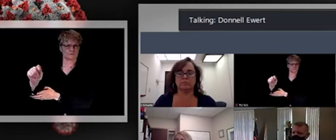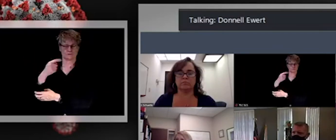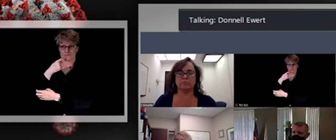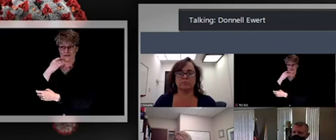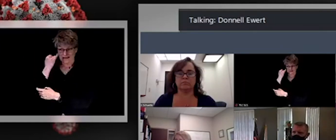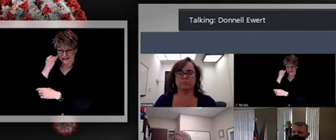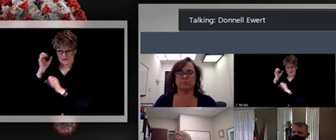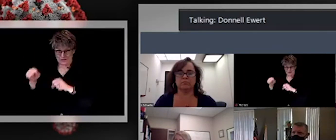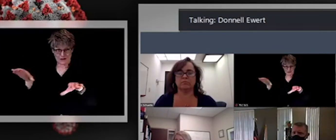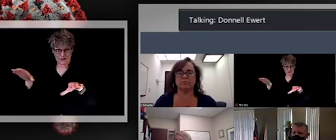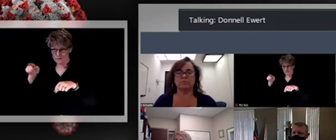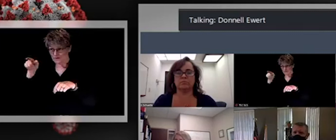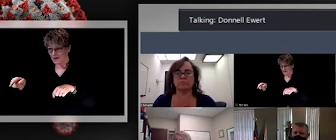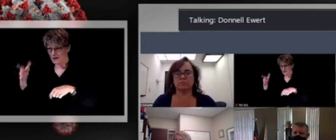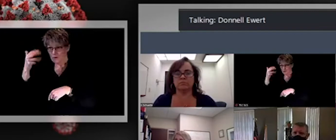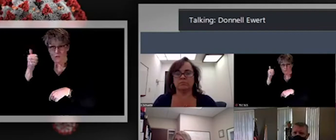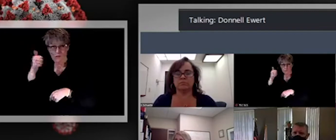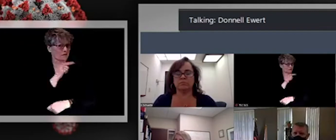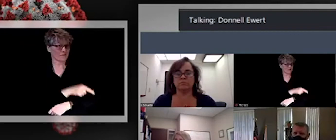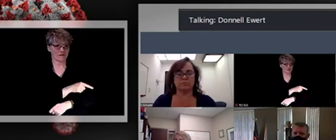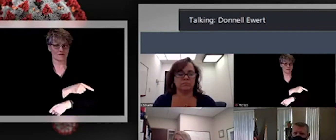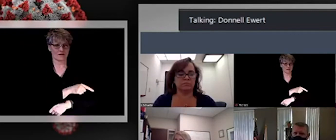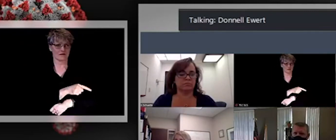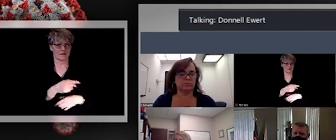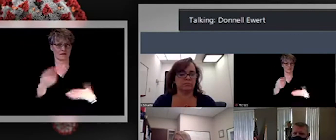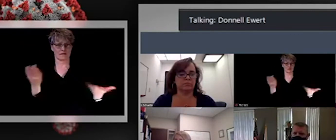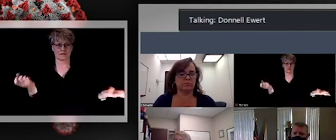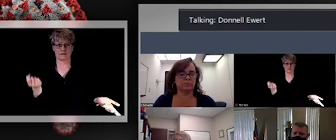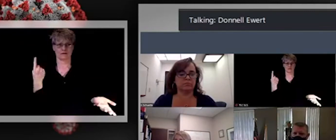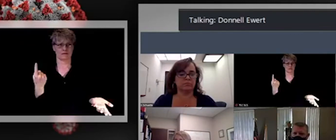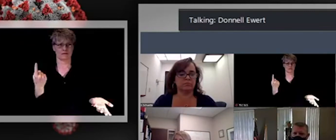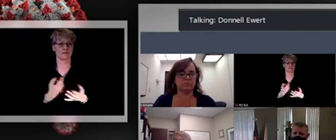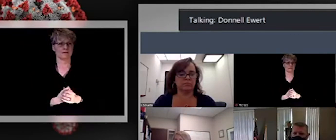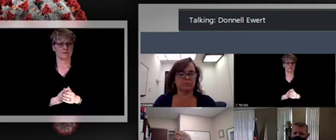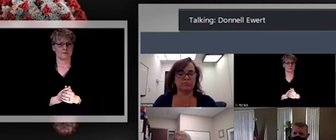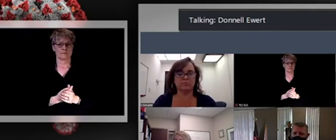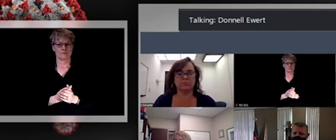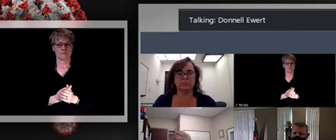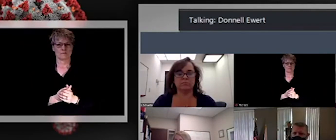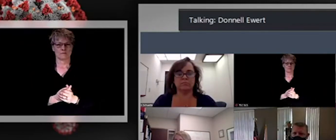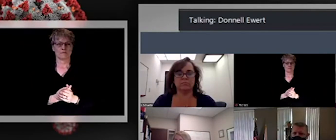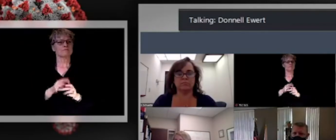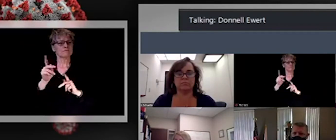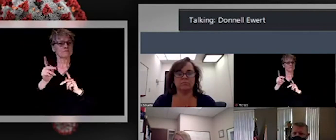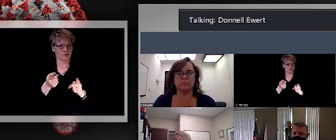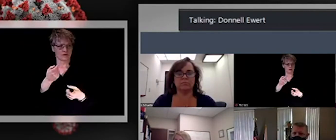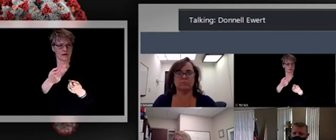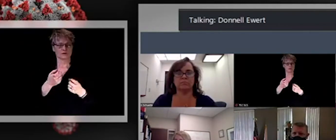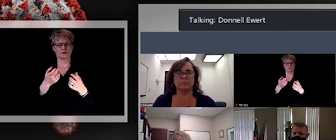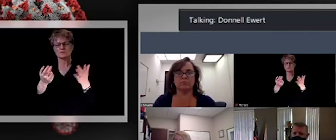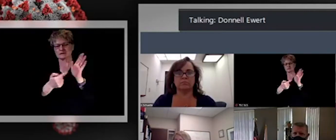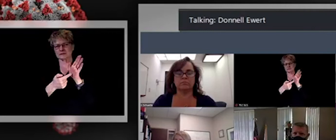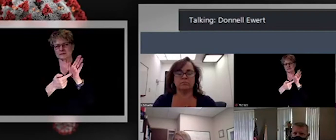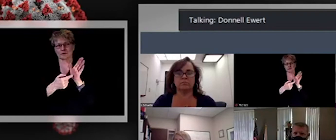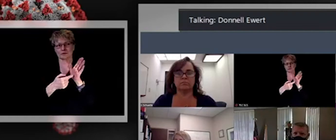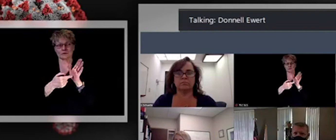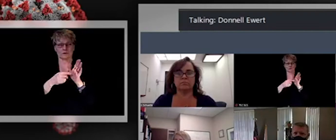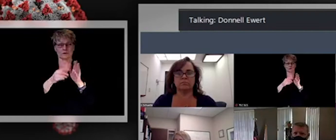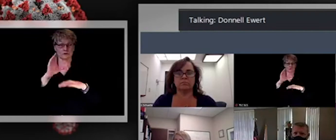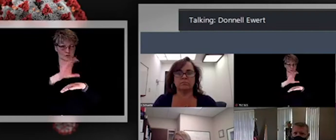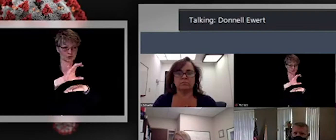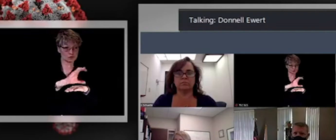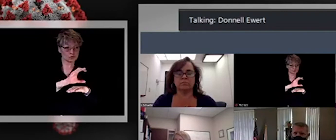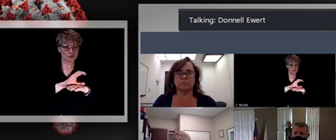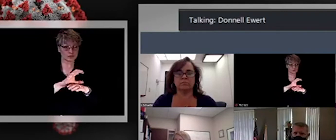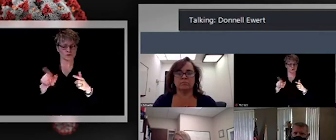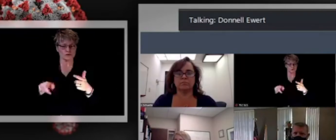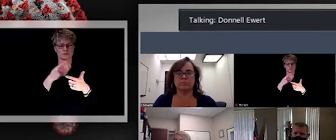do it in another. And I think with the places of worship and outdoor protests, those are